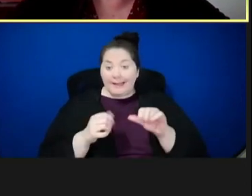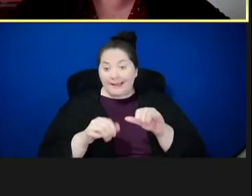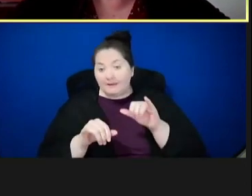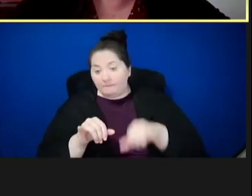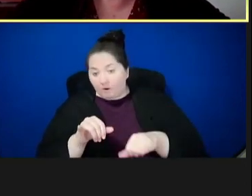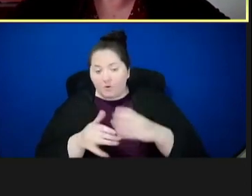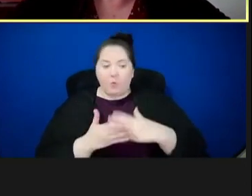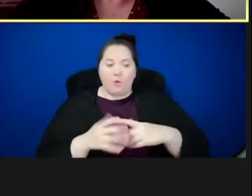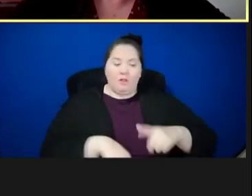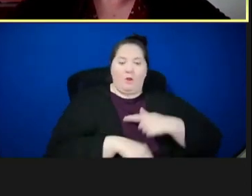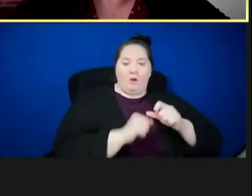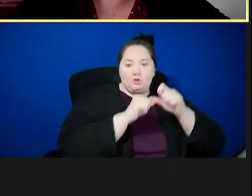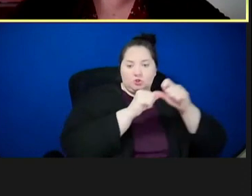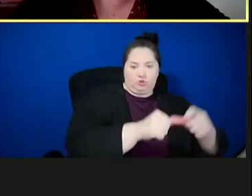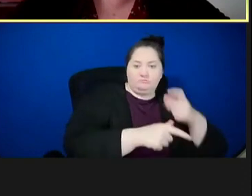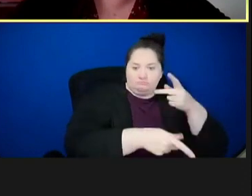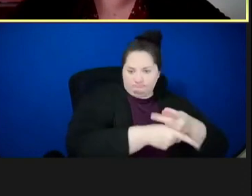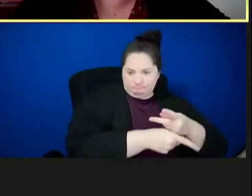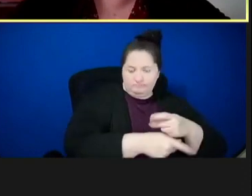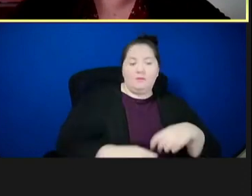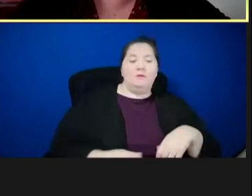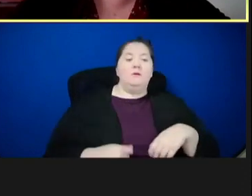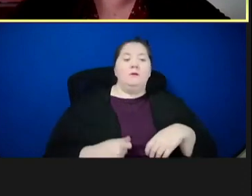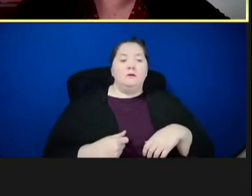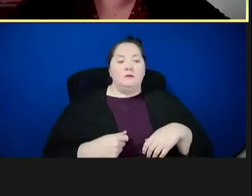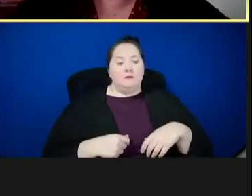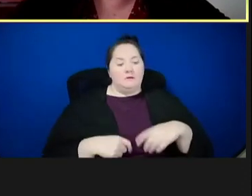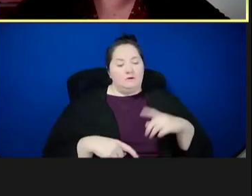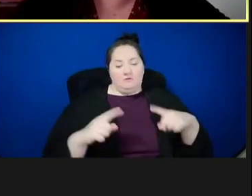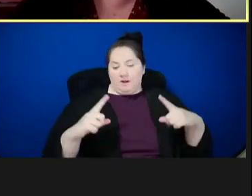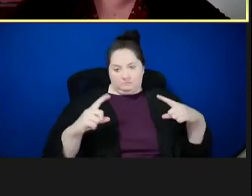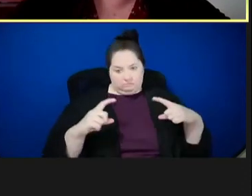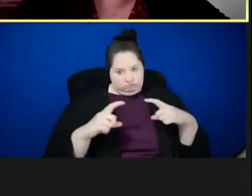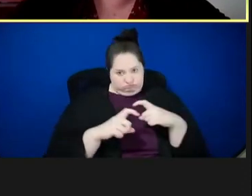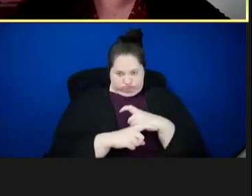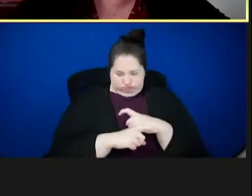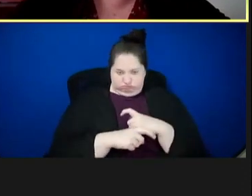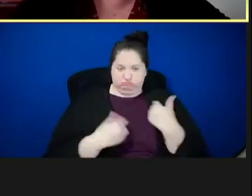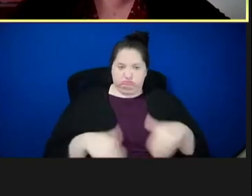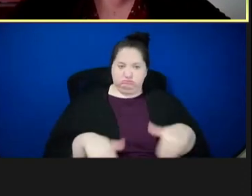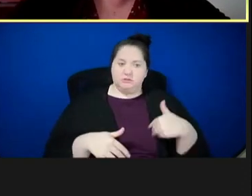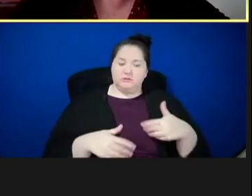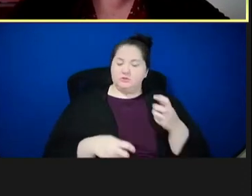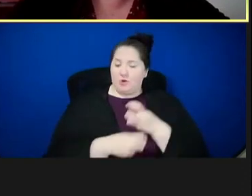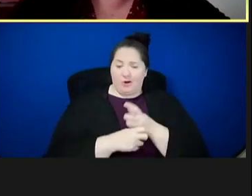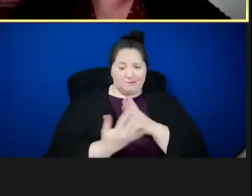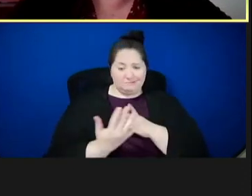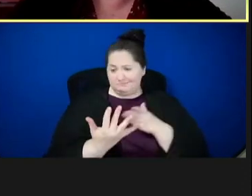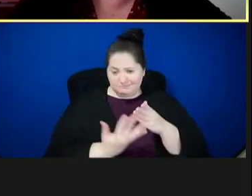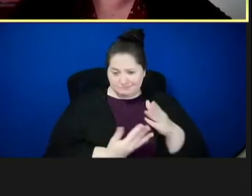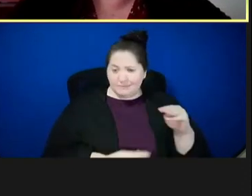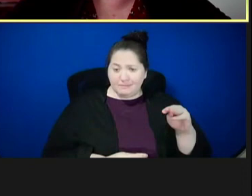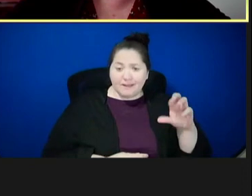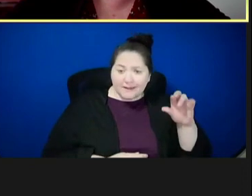stay. There are a variety of complexities. It's incredibly hard to navigate, and so this